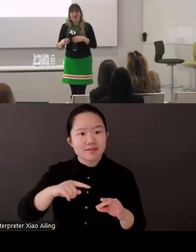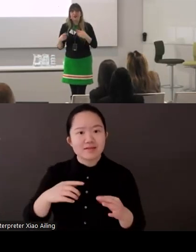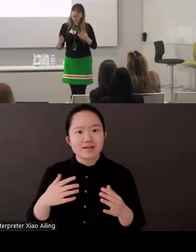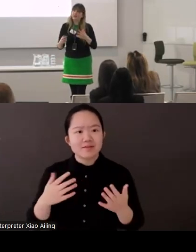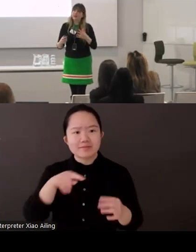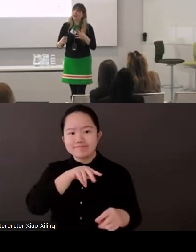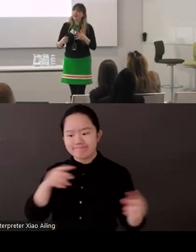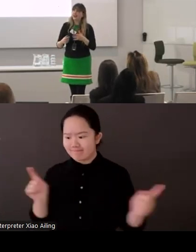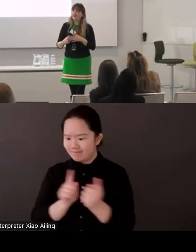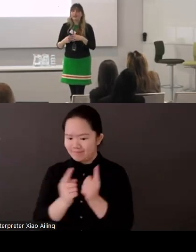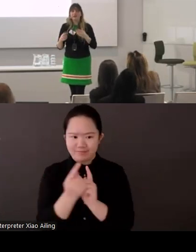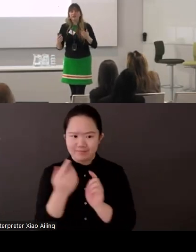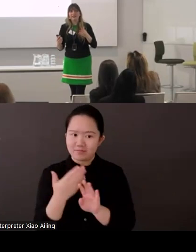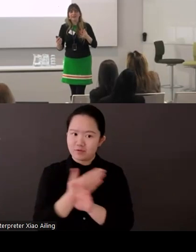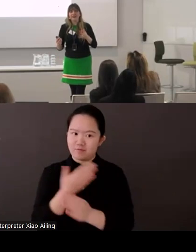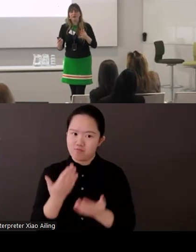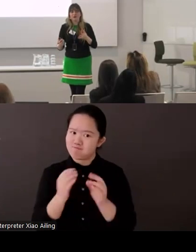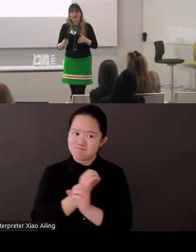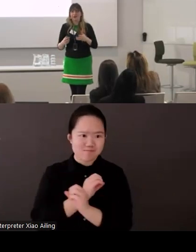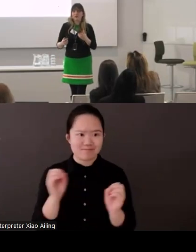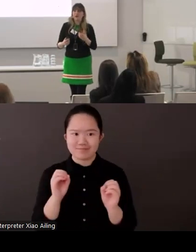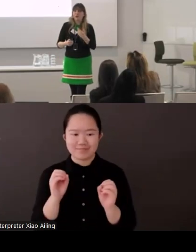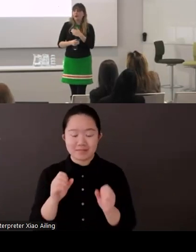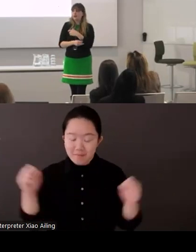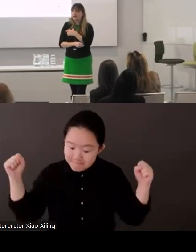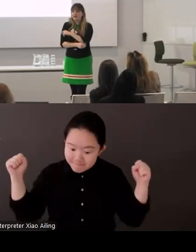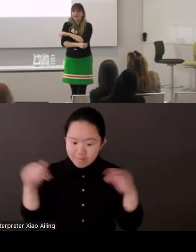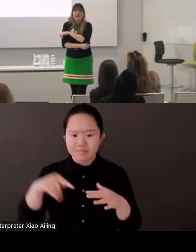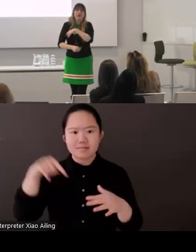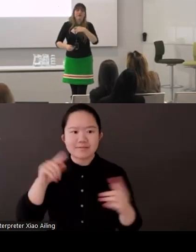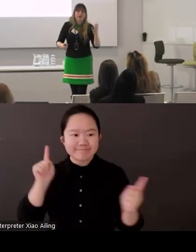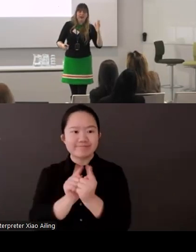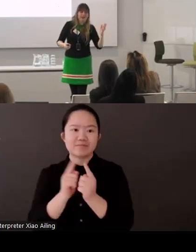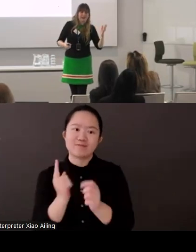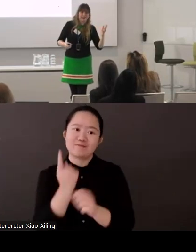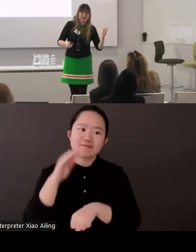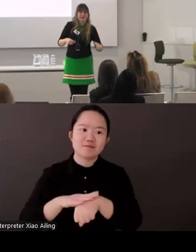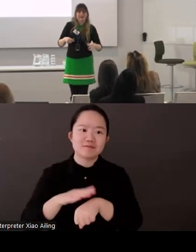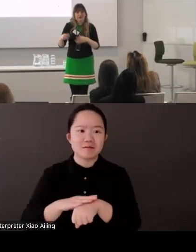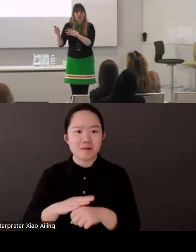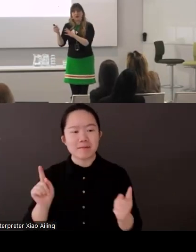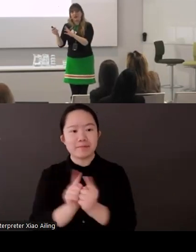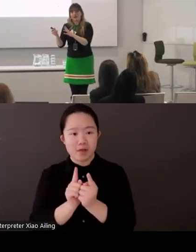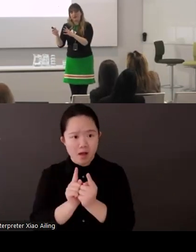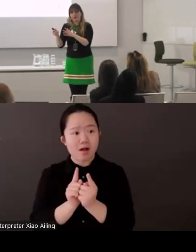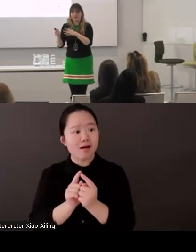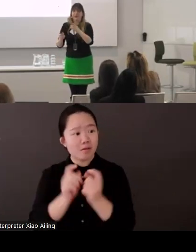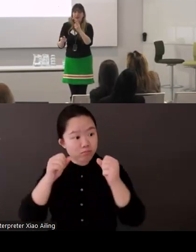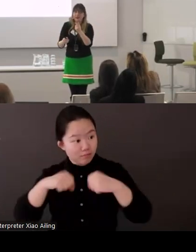So also that kind of experience in that room, like, oh, wait a minute, it's not only me who had that experience, you also had that experience and you had it.